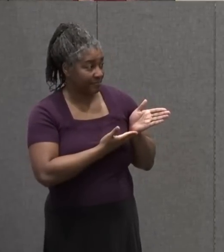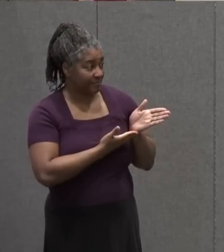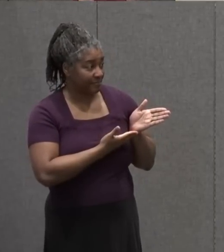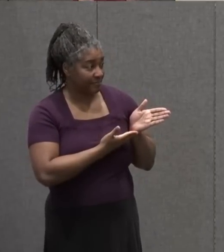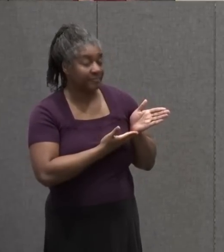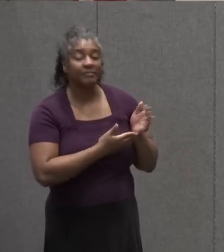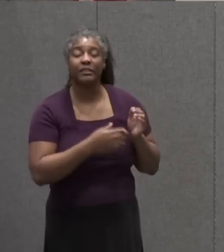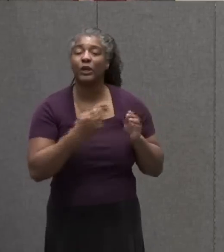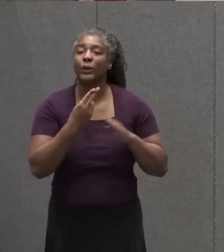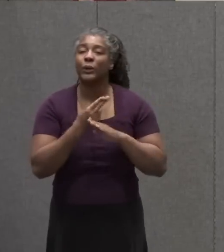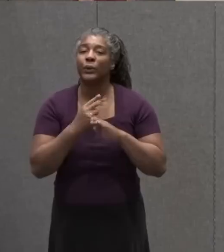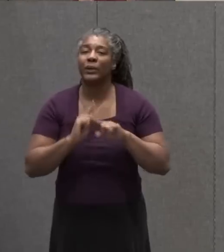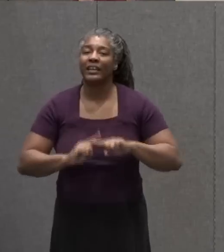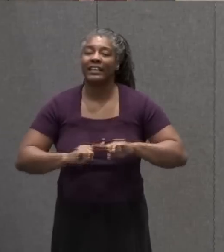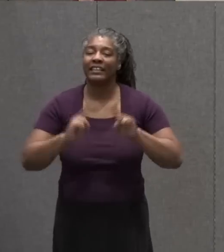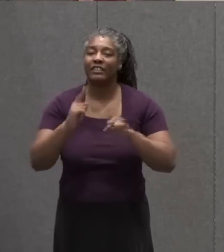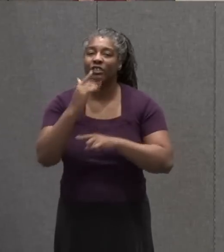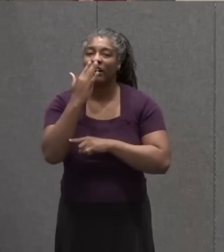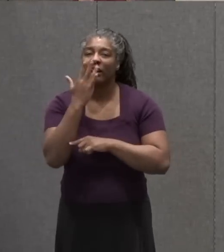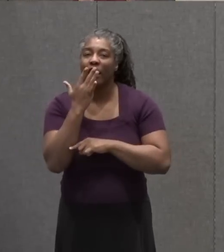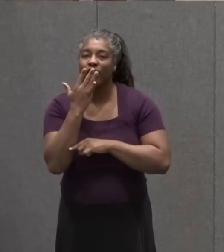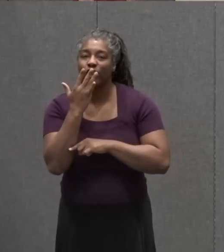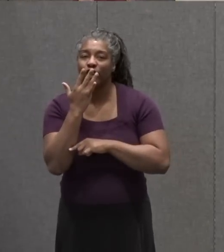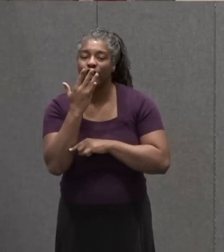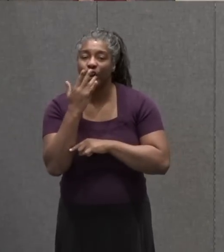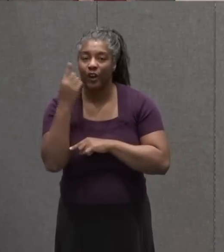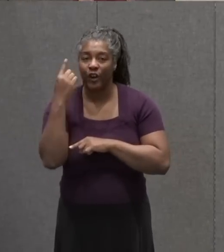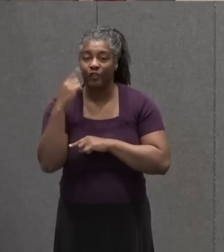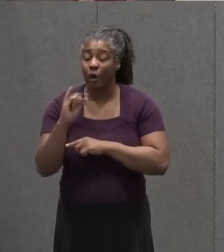This is the vowel I, can you say I?